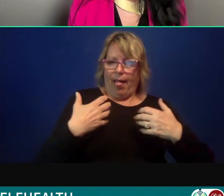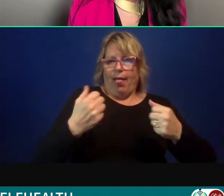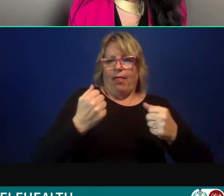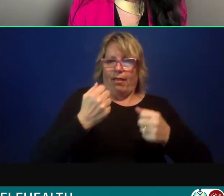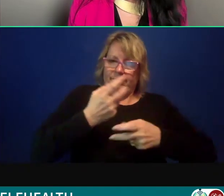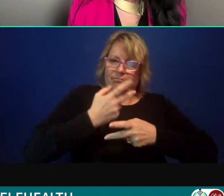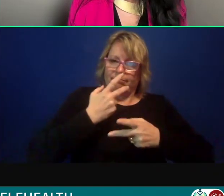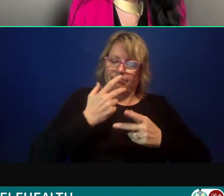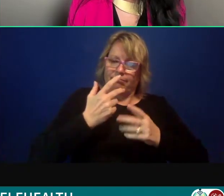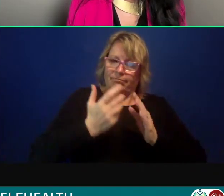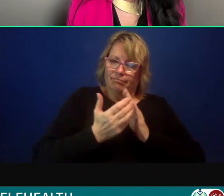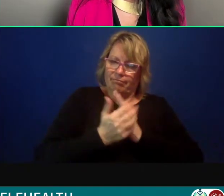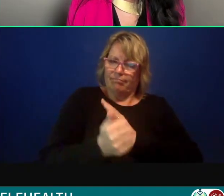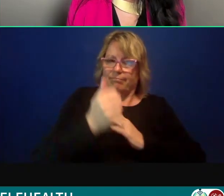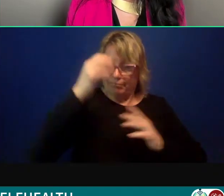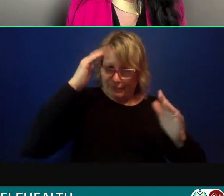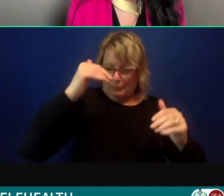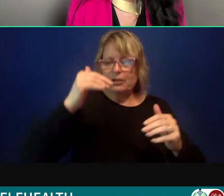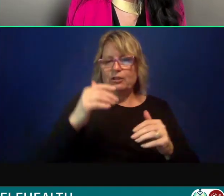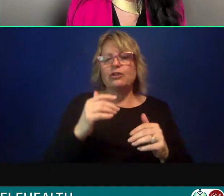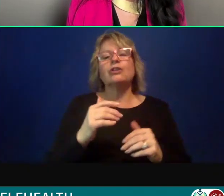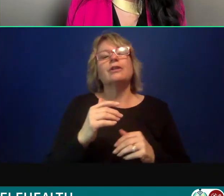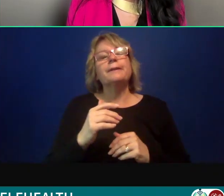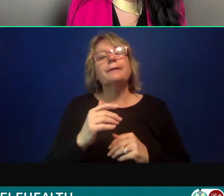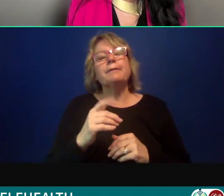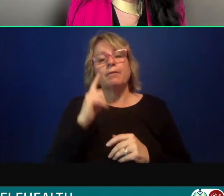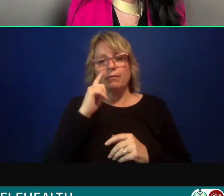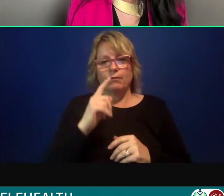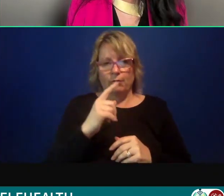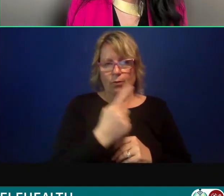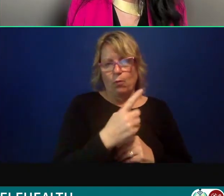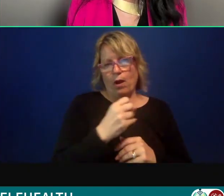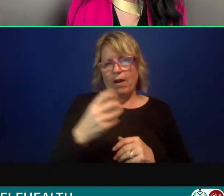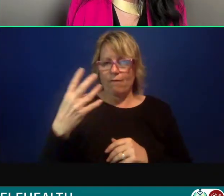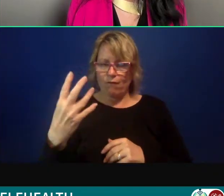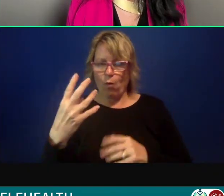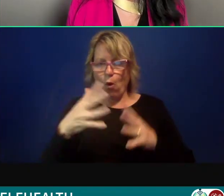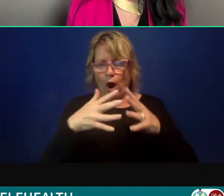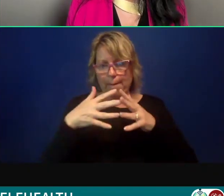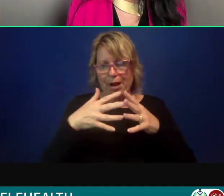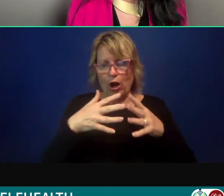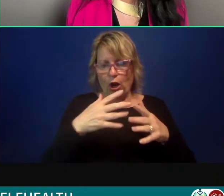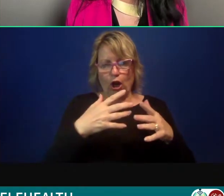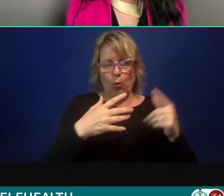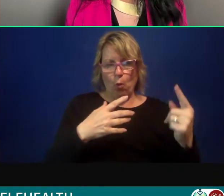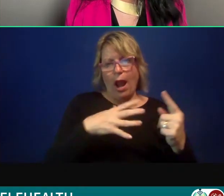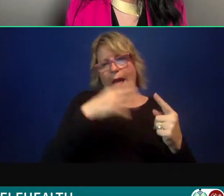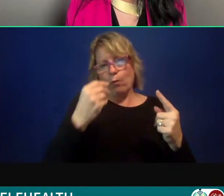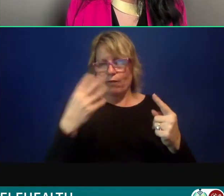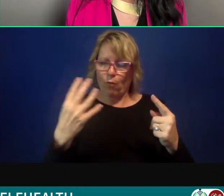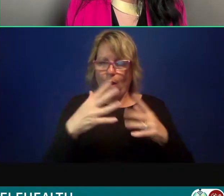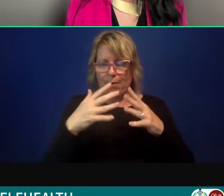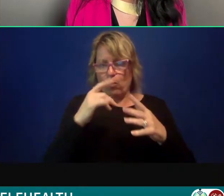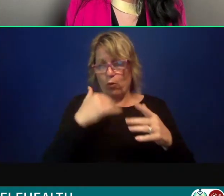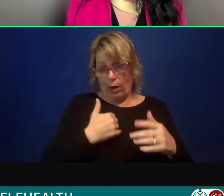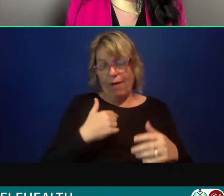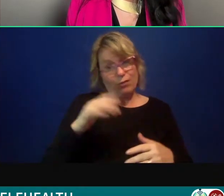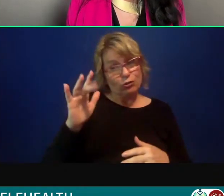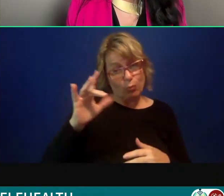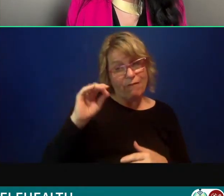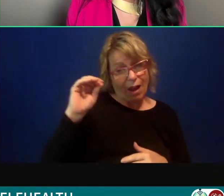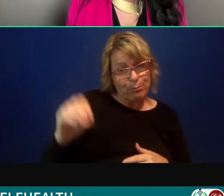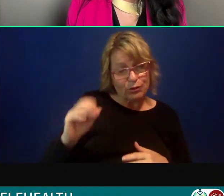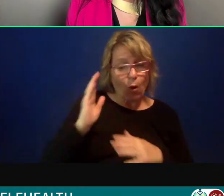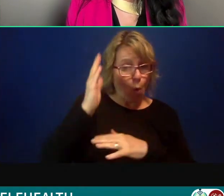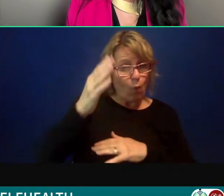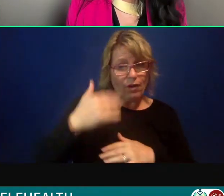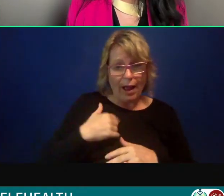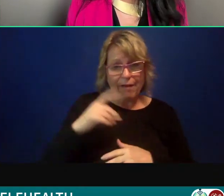for the one in four Americans that have a disability. And it is over 25%, so, I'm so